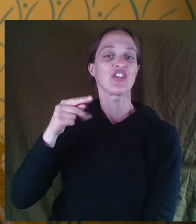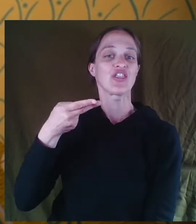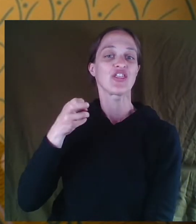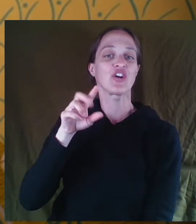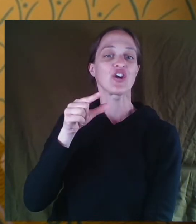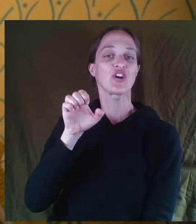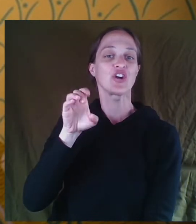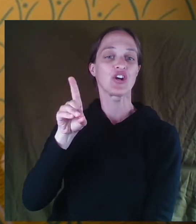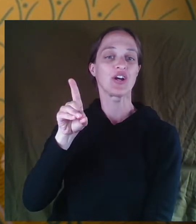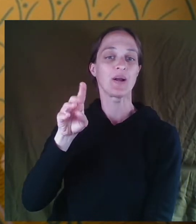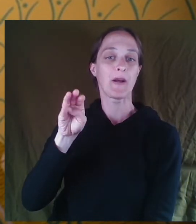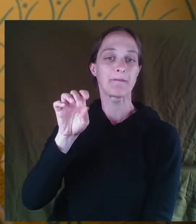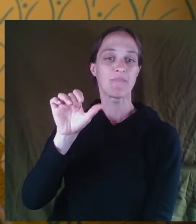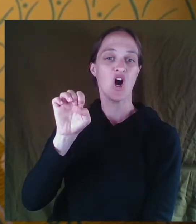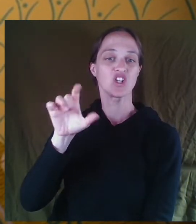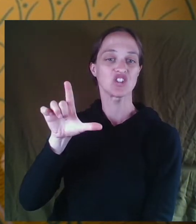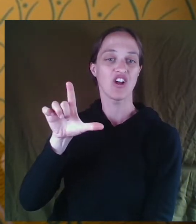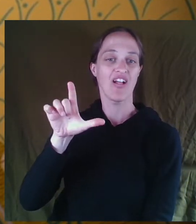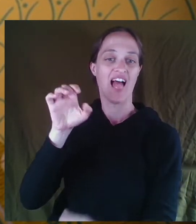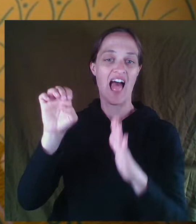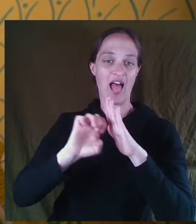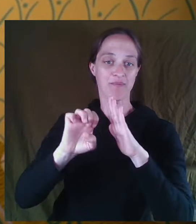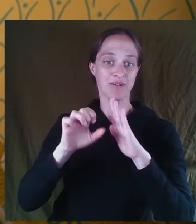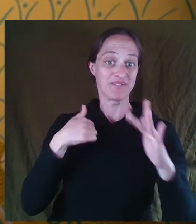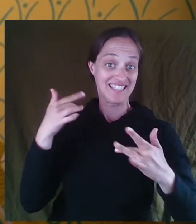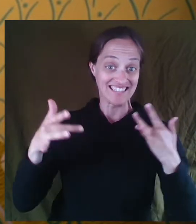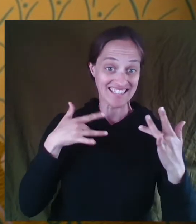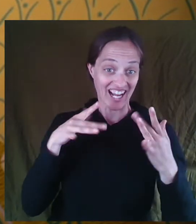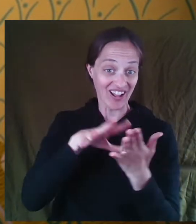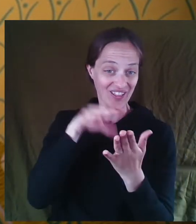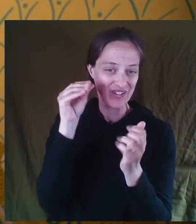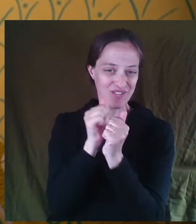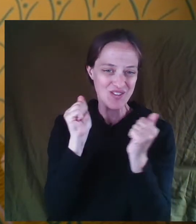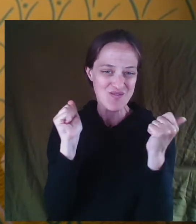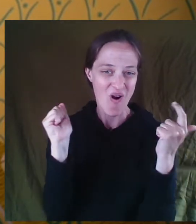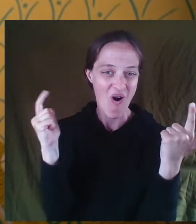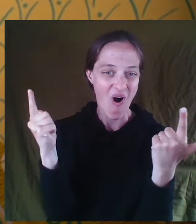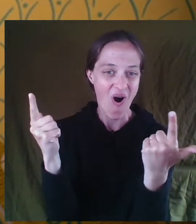and I am excited to be here today to learn with all of you.